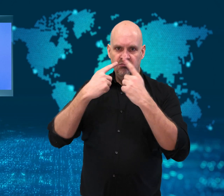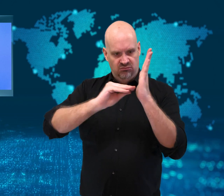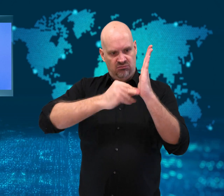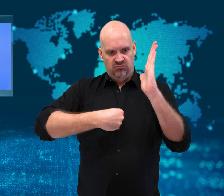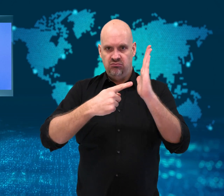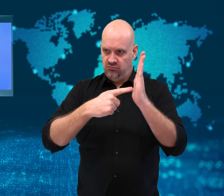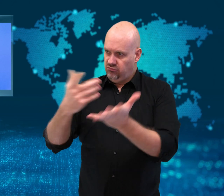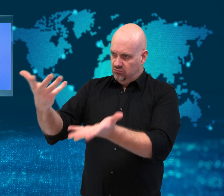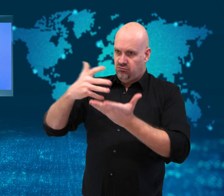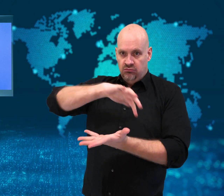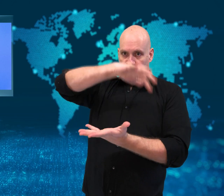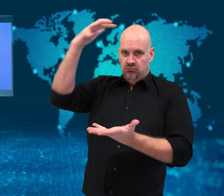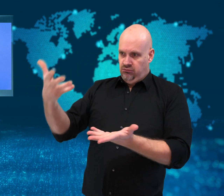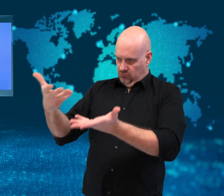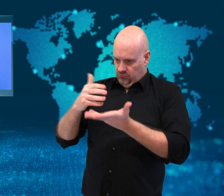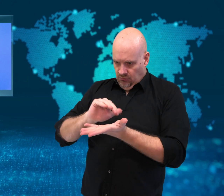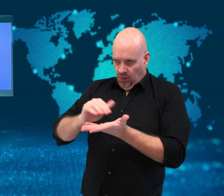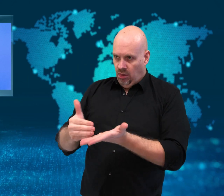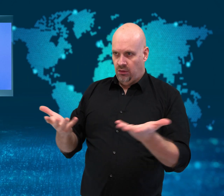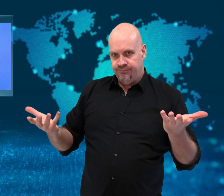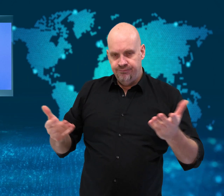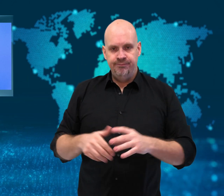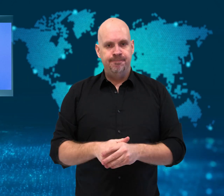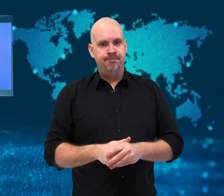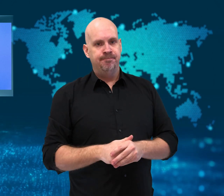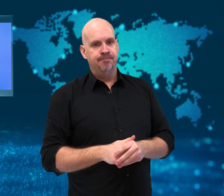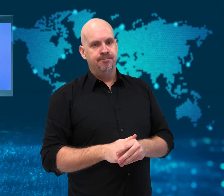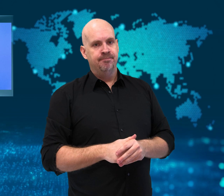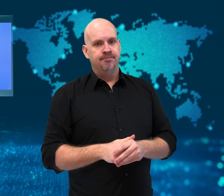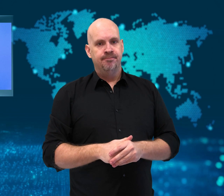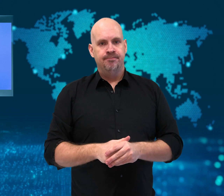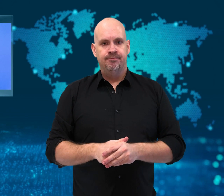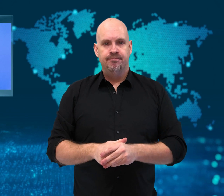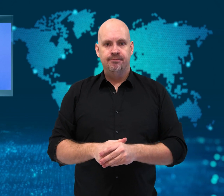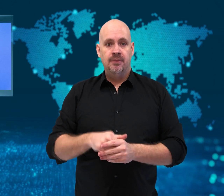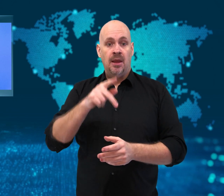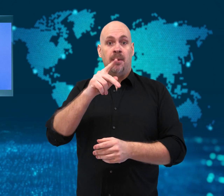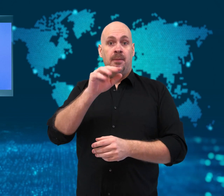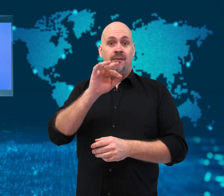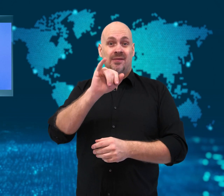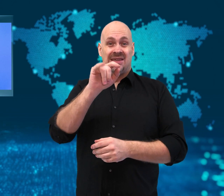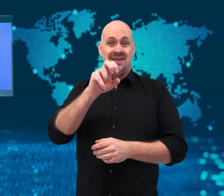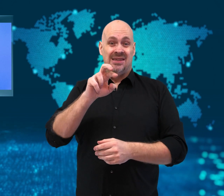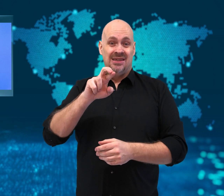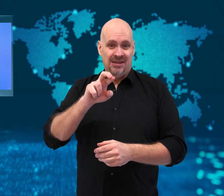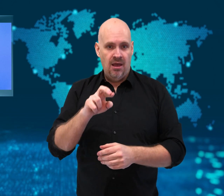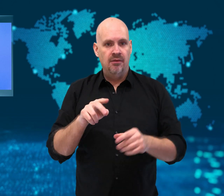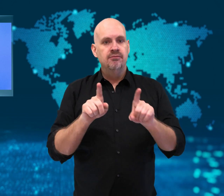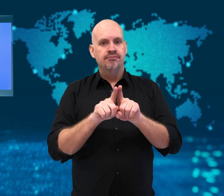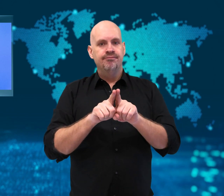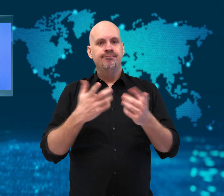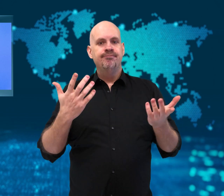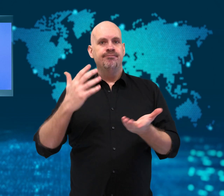promised to the EU and Australia. Italy has threatened legal action,